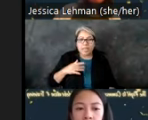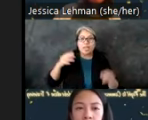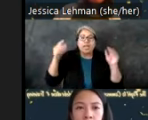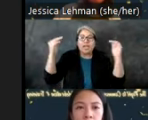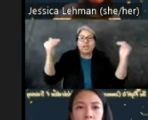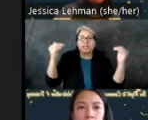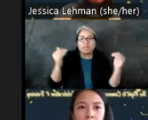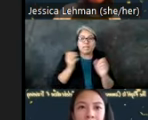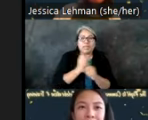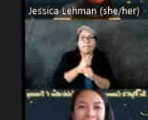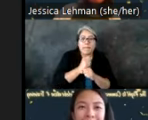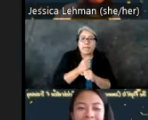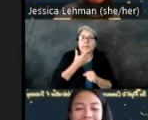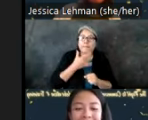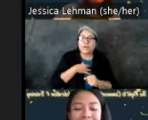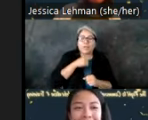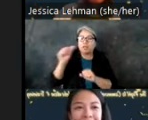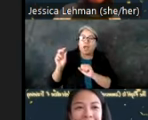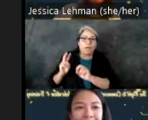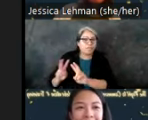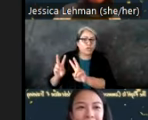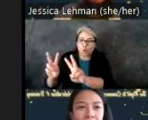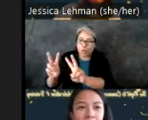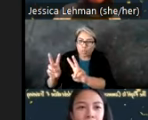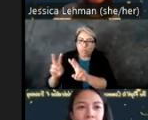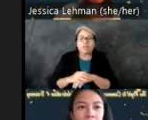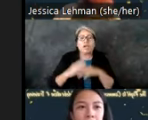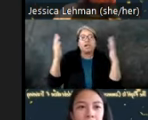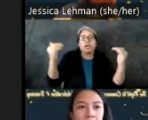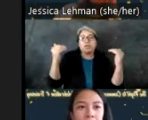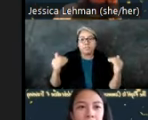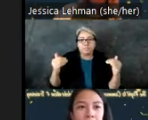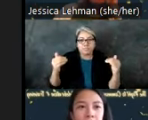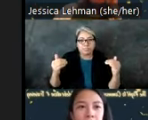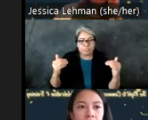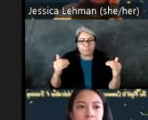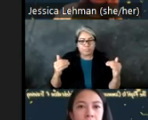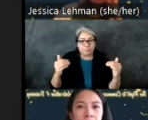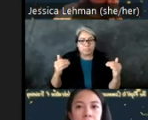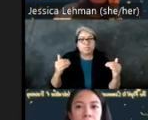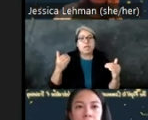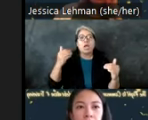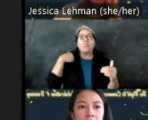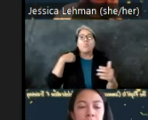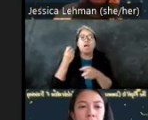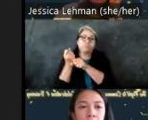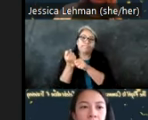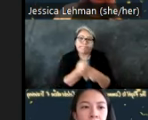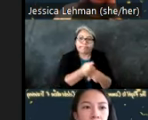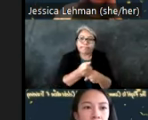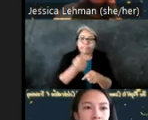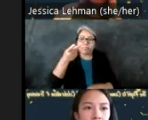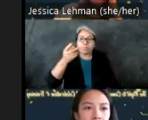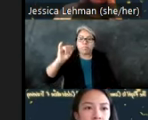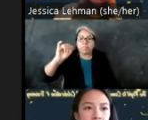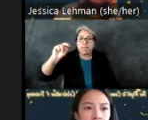On top it says celebrate Medicare 57th birthday. And